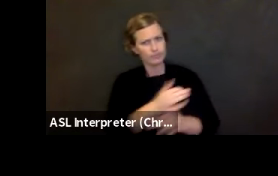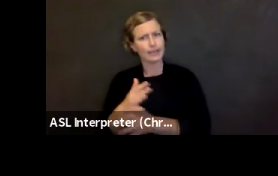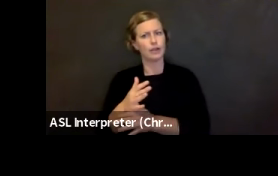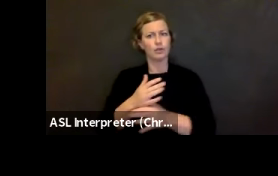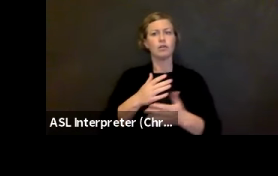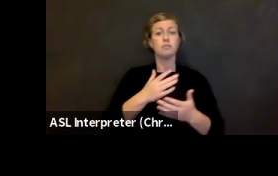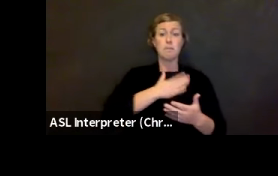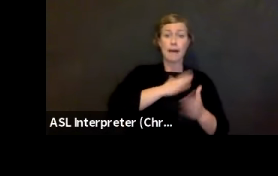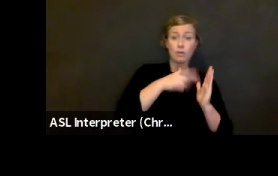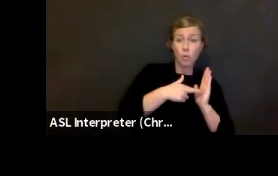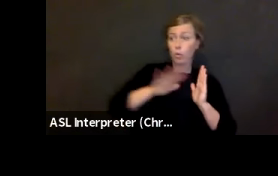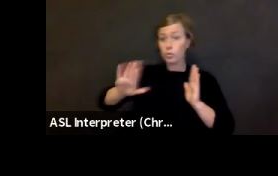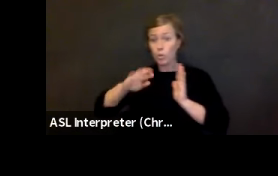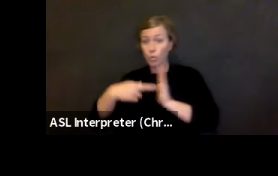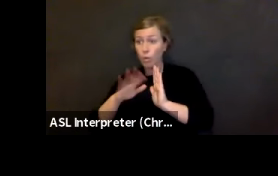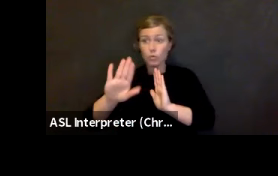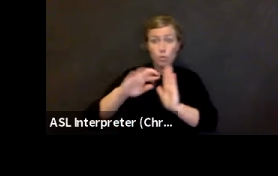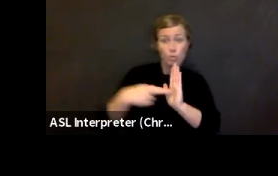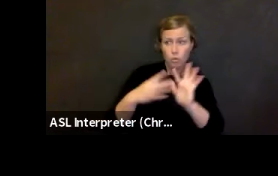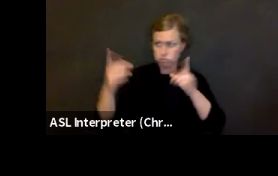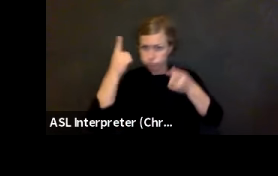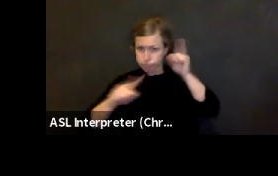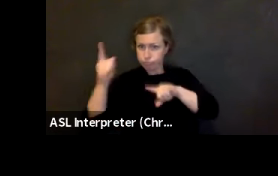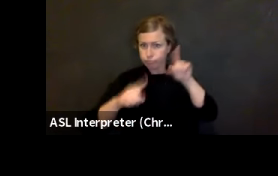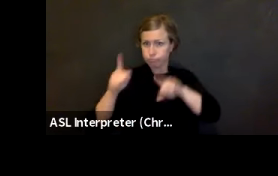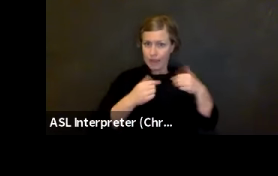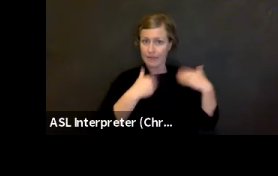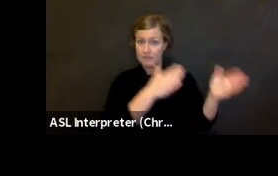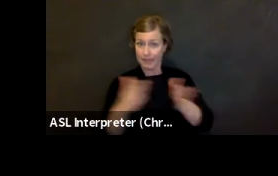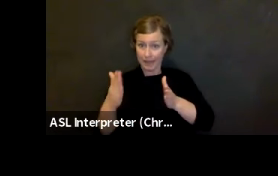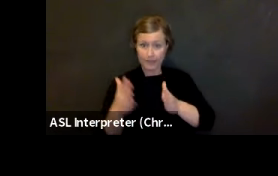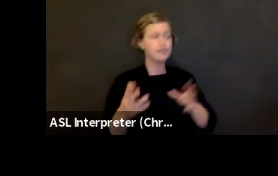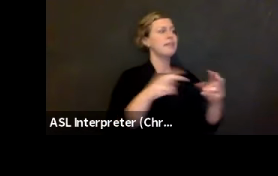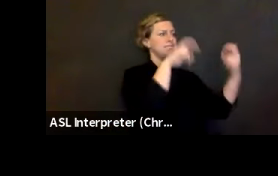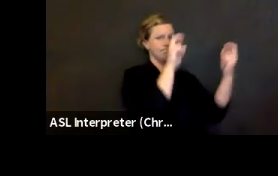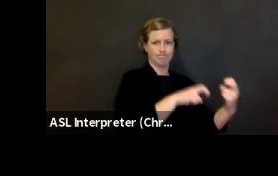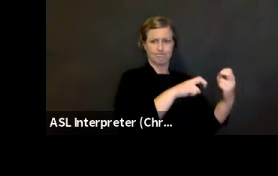meeting will be. And to be prepared for the meeting by knowing what our roles are going to be and what